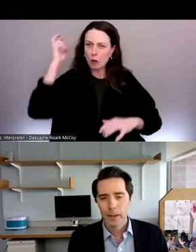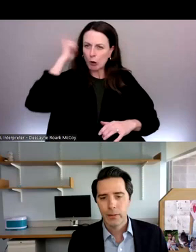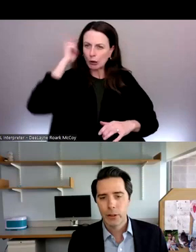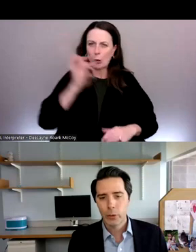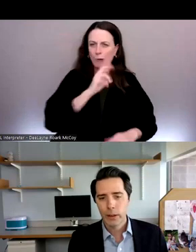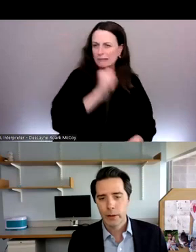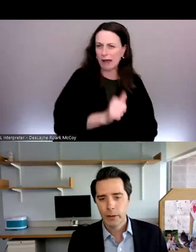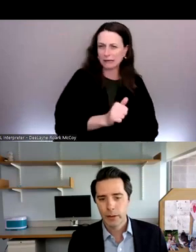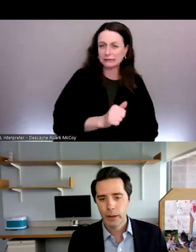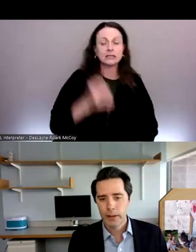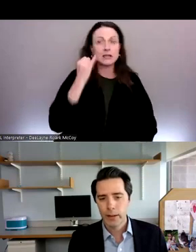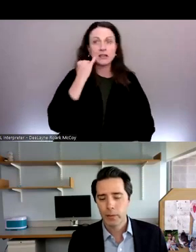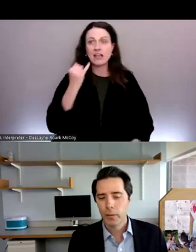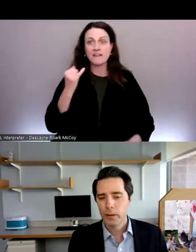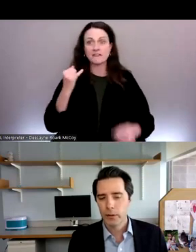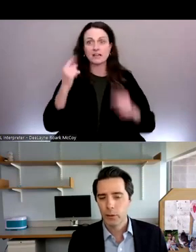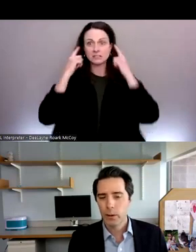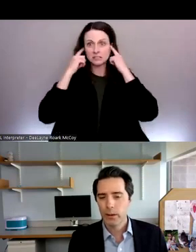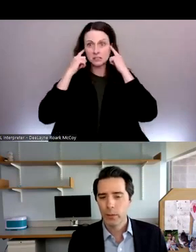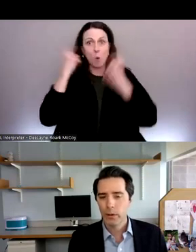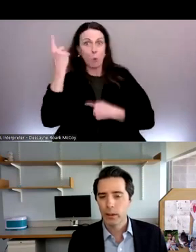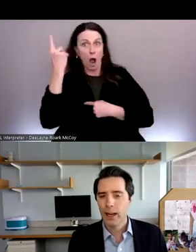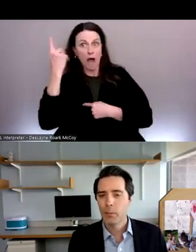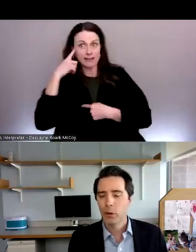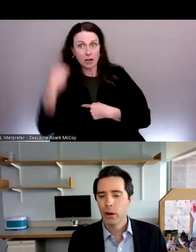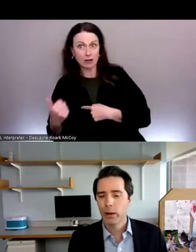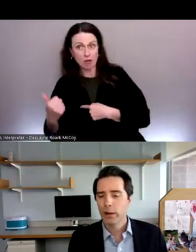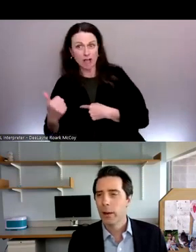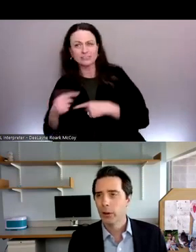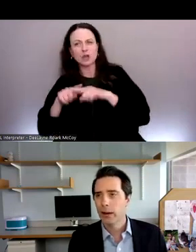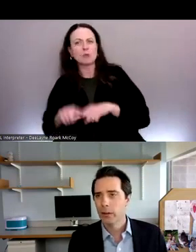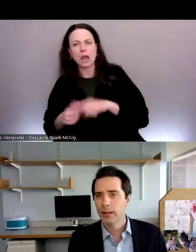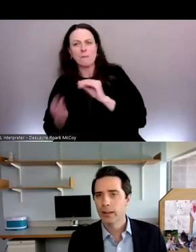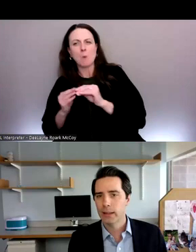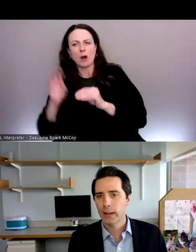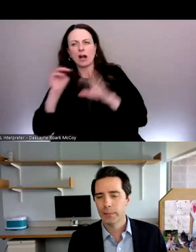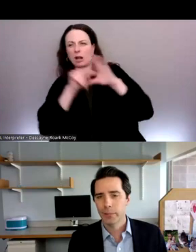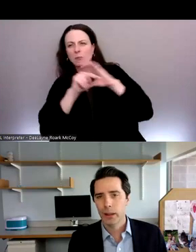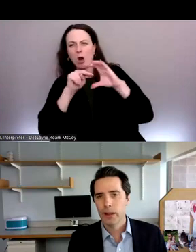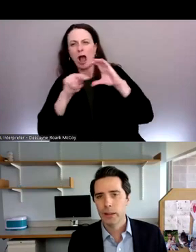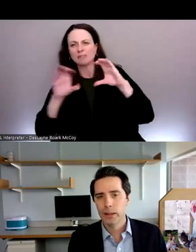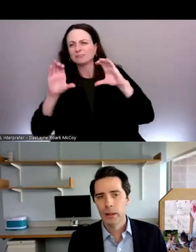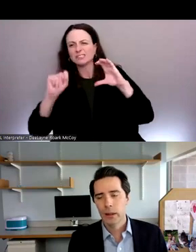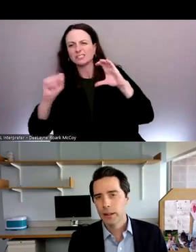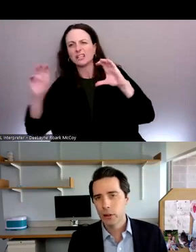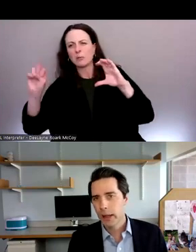if it's unilateral hearing loss then essentially we we rely more on MRI or CT